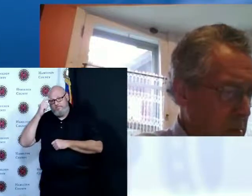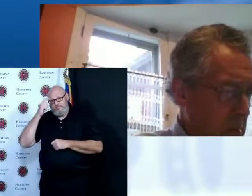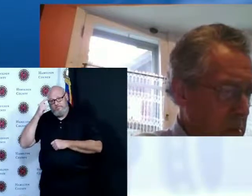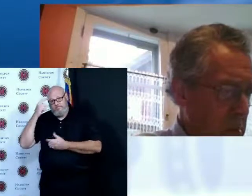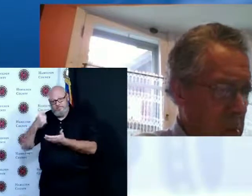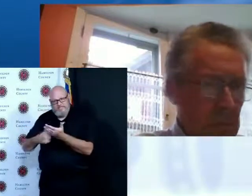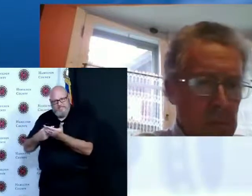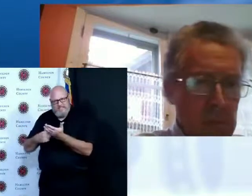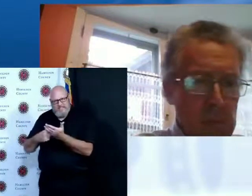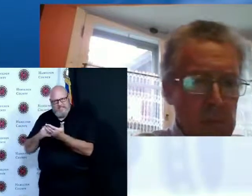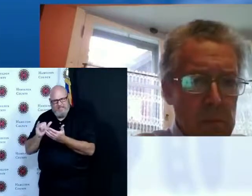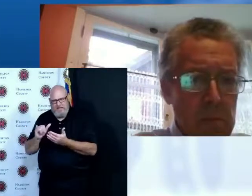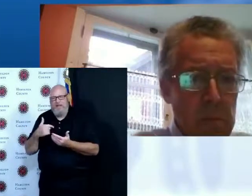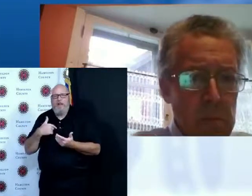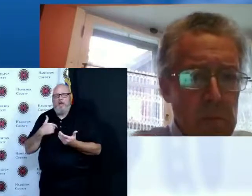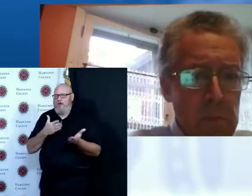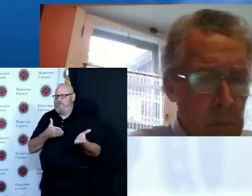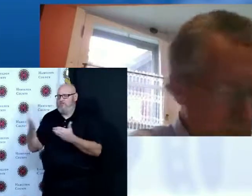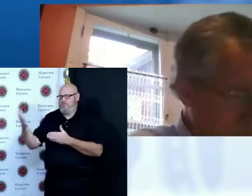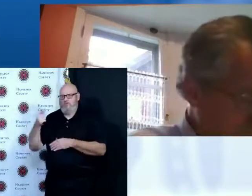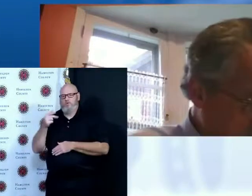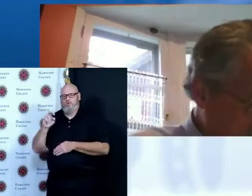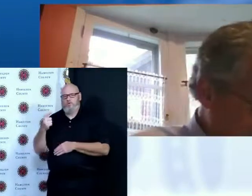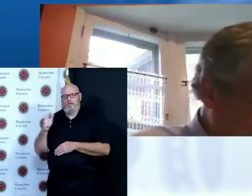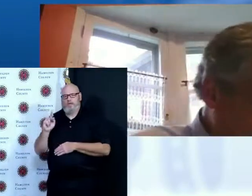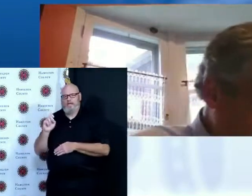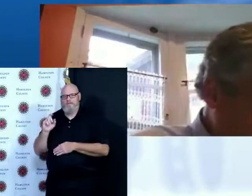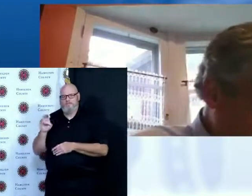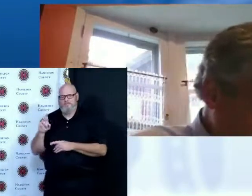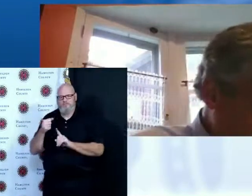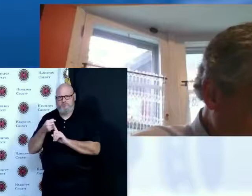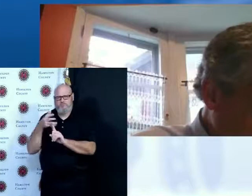good morning John so you know I think Commissioner Driehaus summed it up you